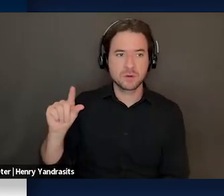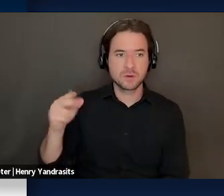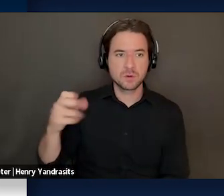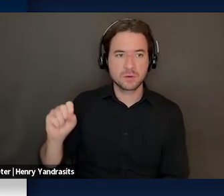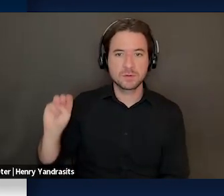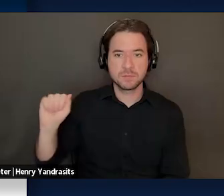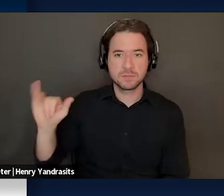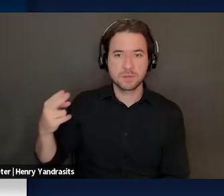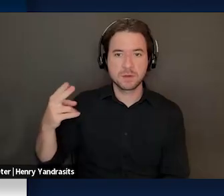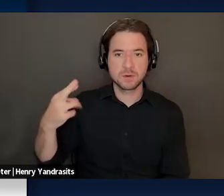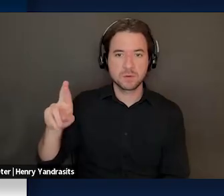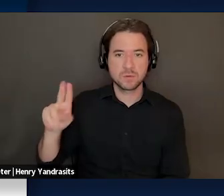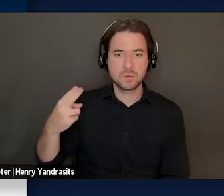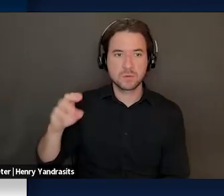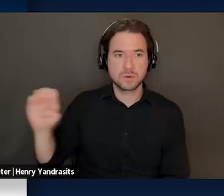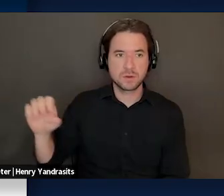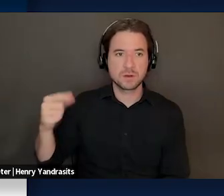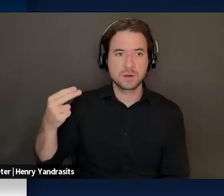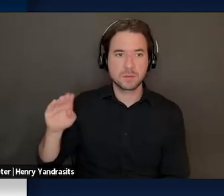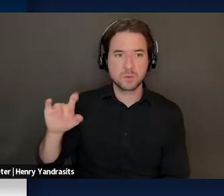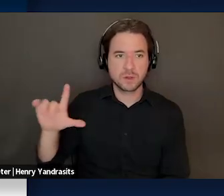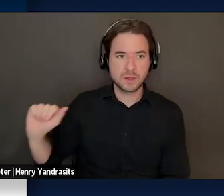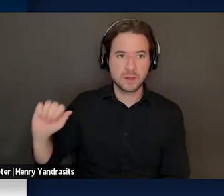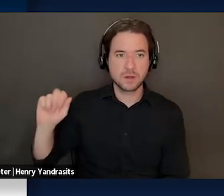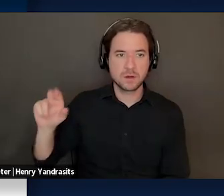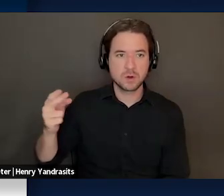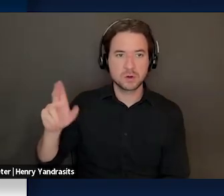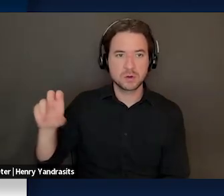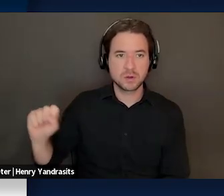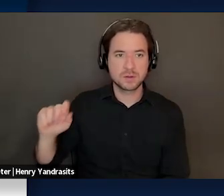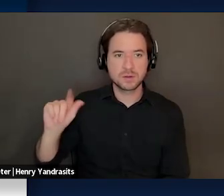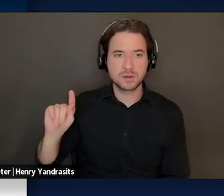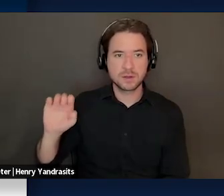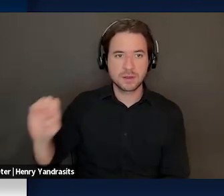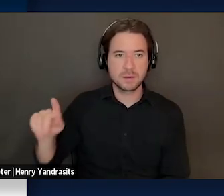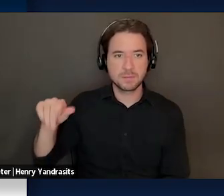Gabriela Auchus, Kate Panzer, Kelly Wyse, Heidi Joshi.